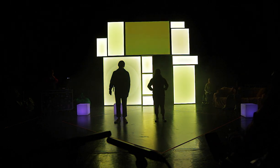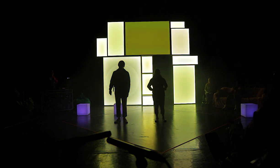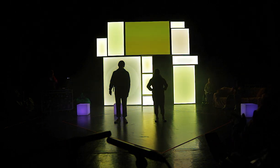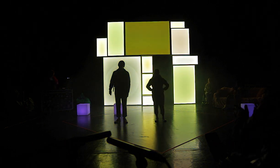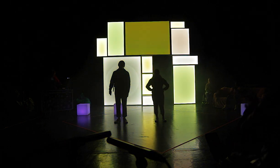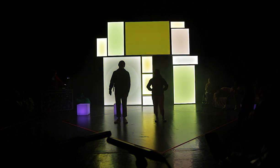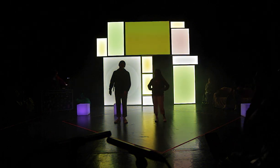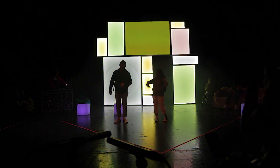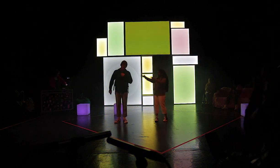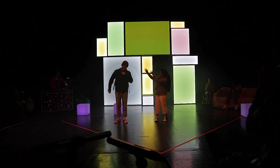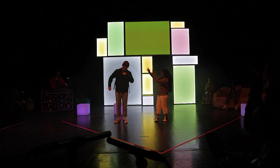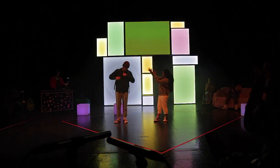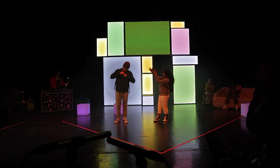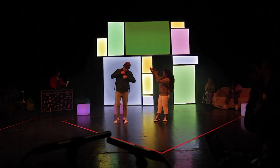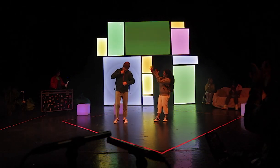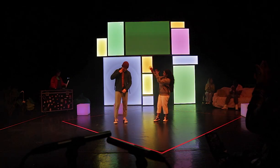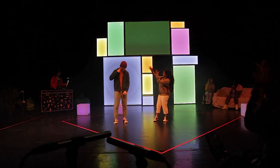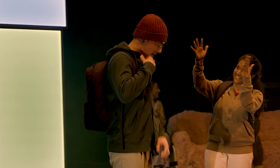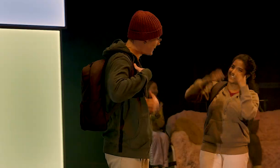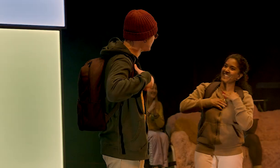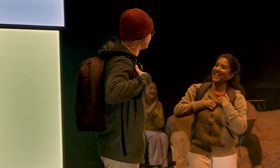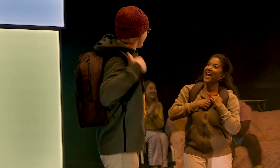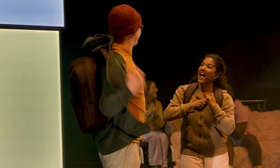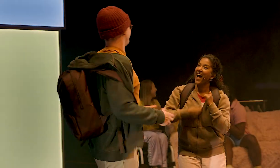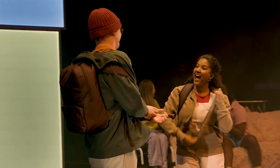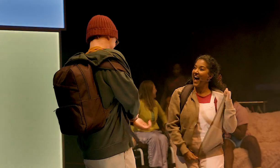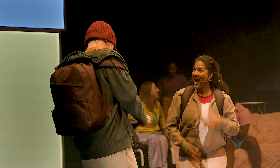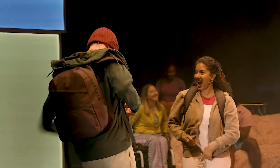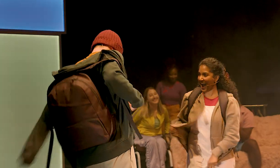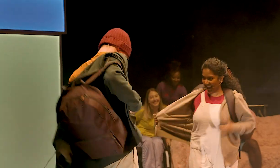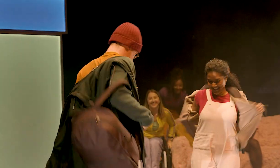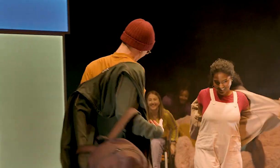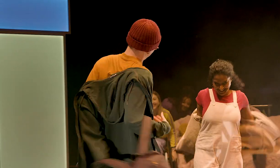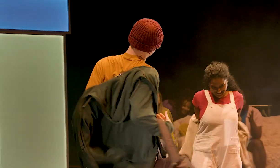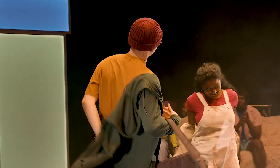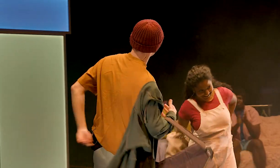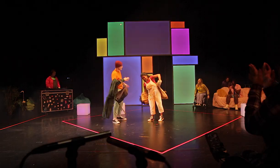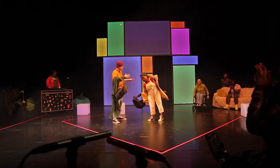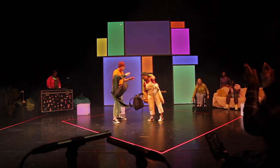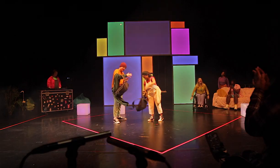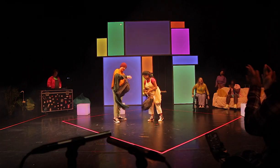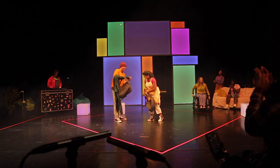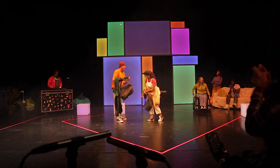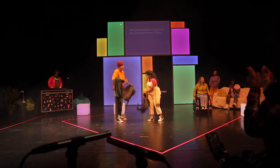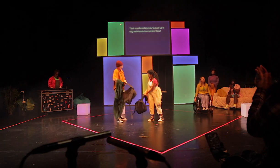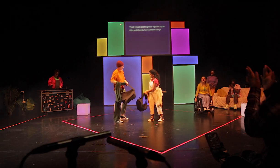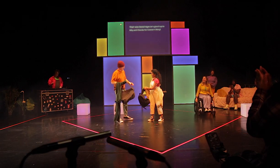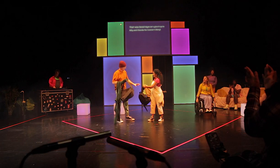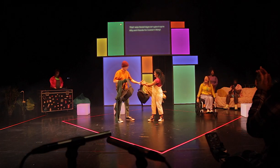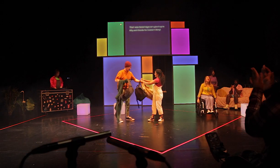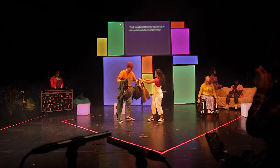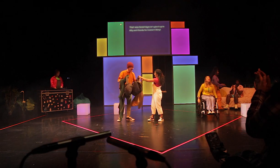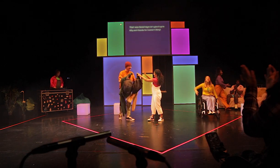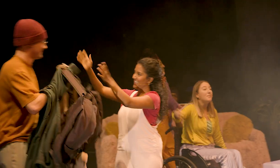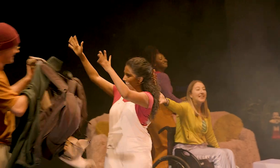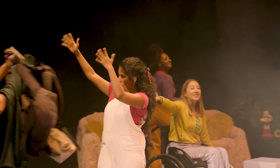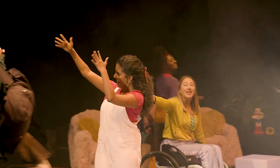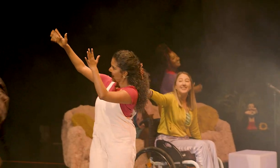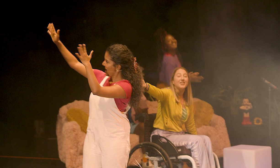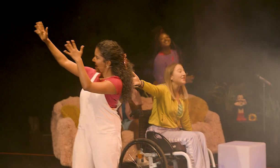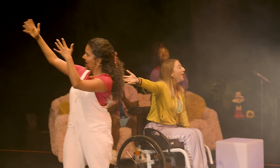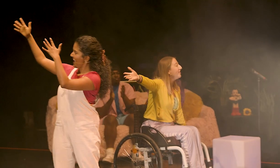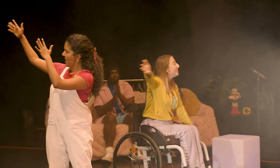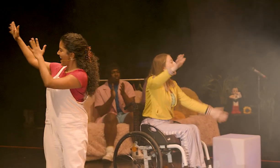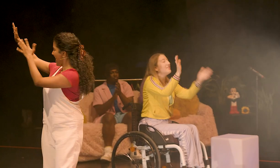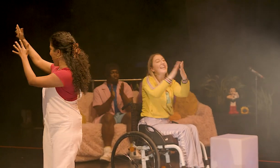story! Right! Who's next?